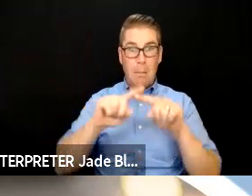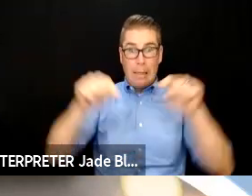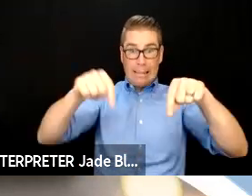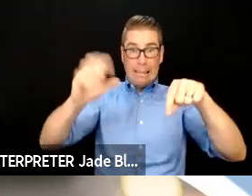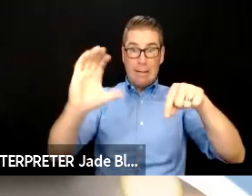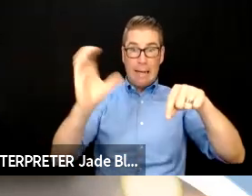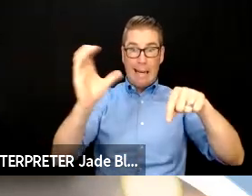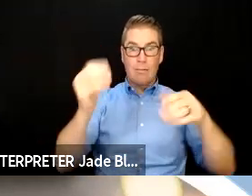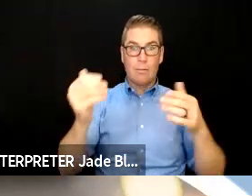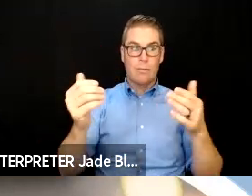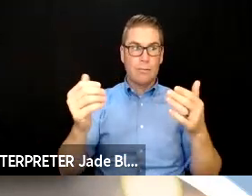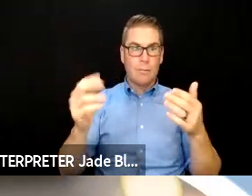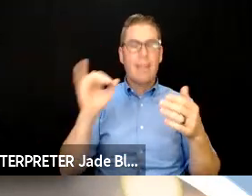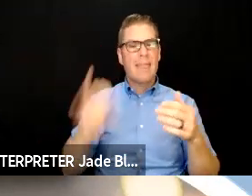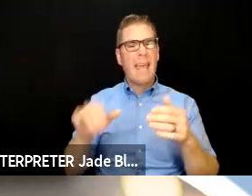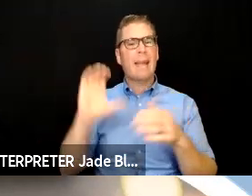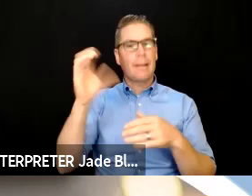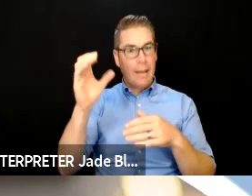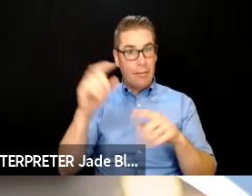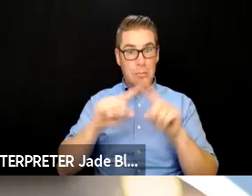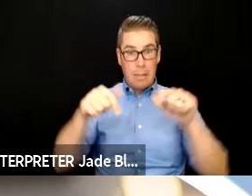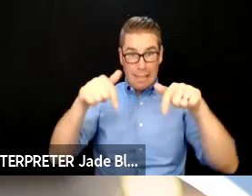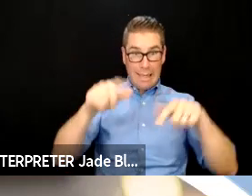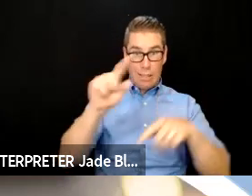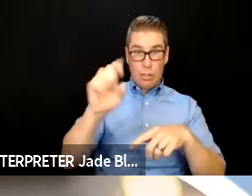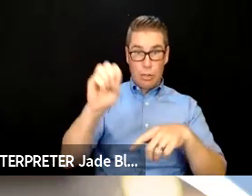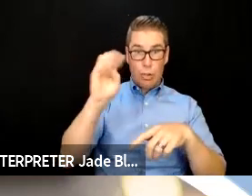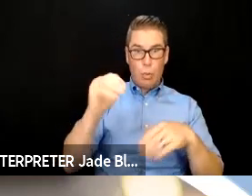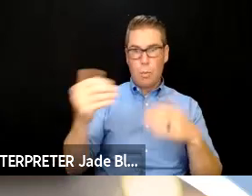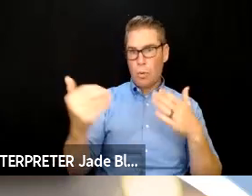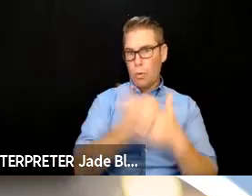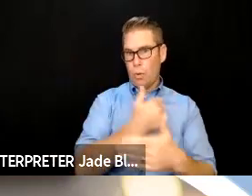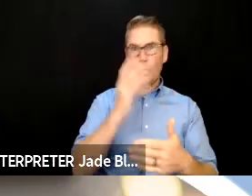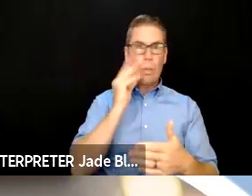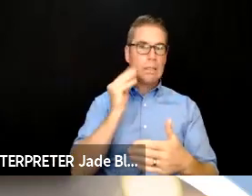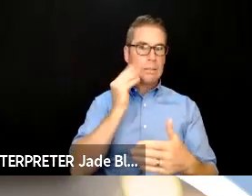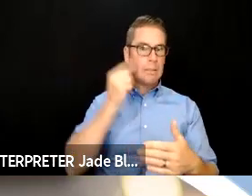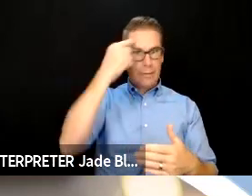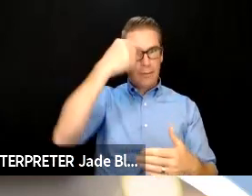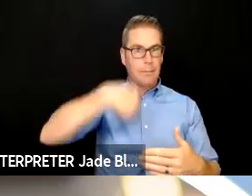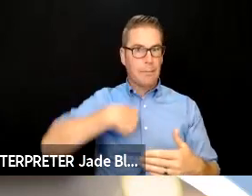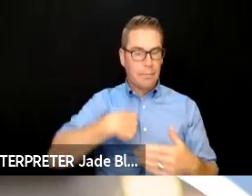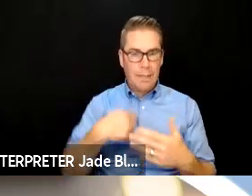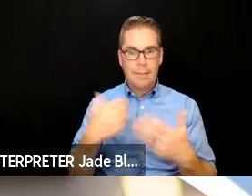Sally Potter: So I'll go ahead and get started now. Welcome, everyone, and thank you so much for choosing this session.